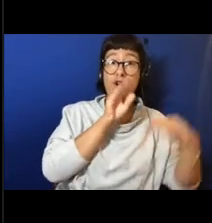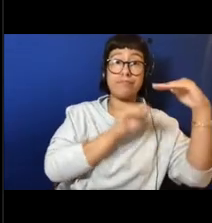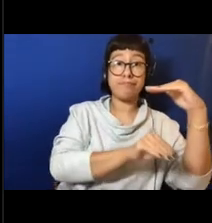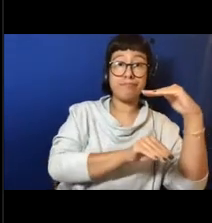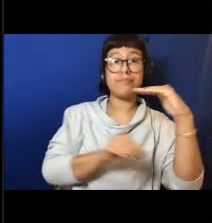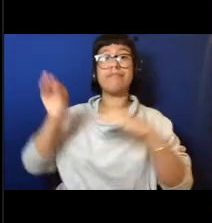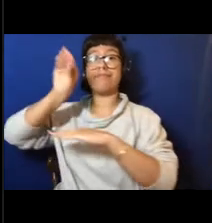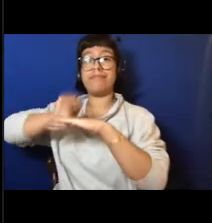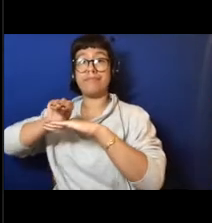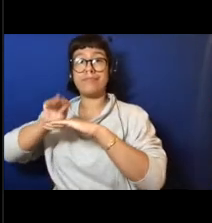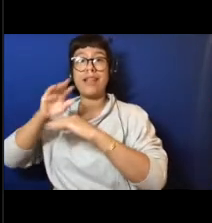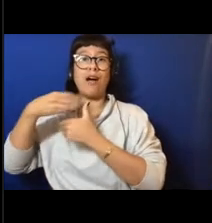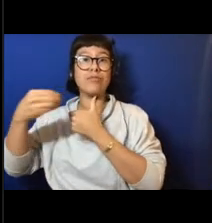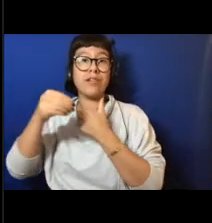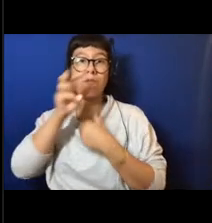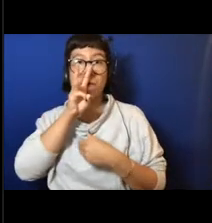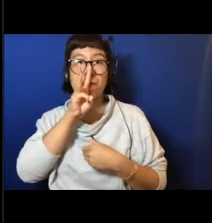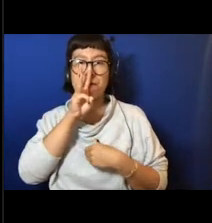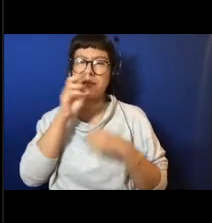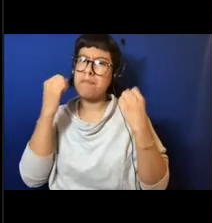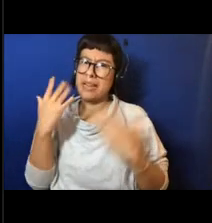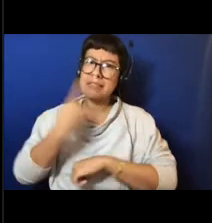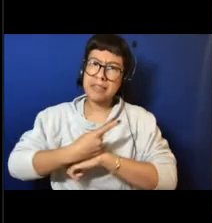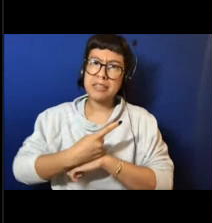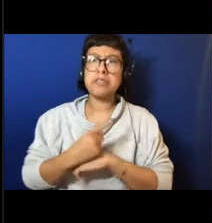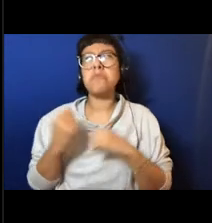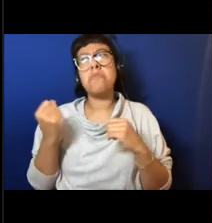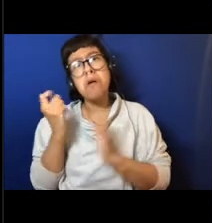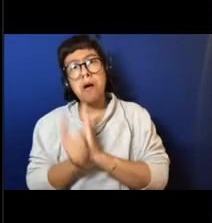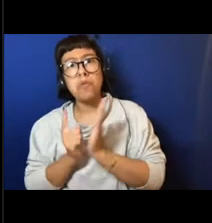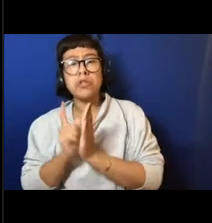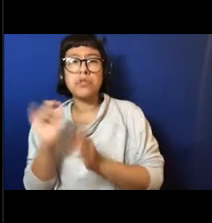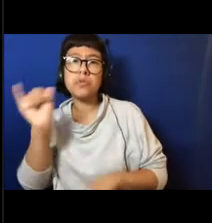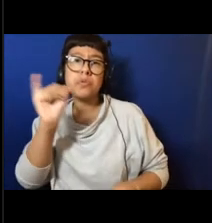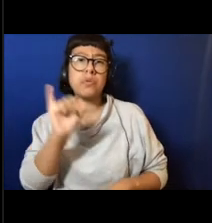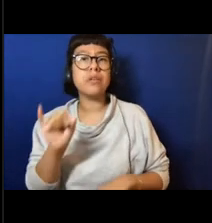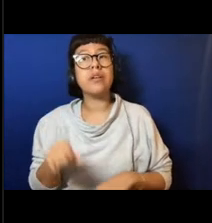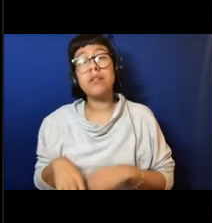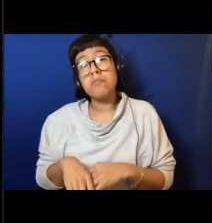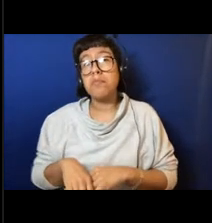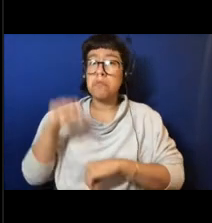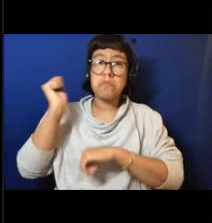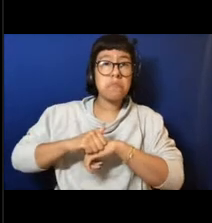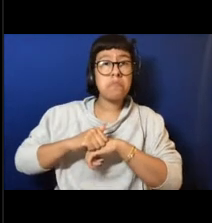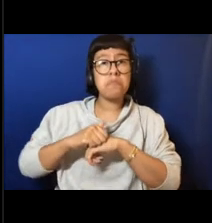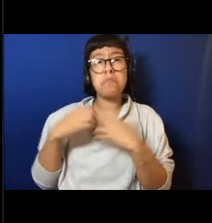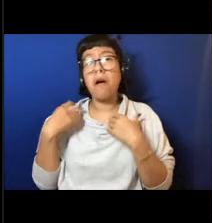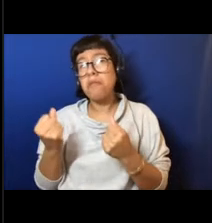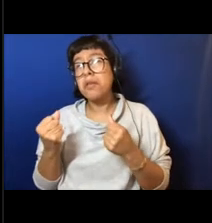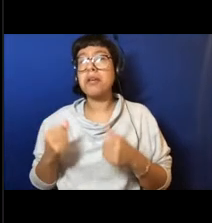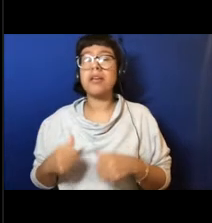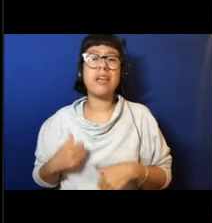for sometimes days, definitely hours. So they're fairly hardy and healthy. They can survive in multiple environments.